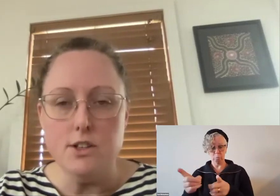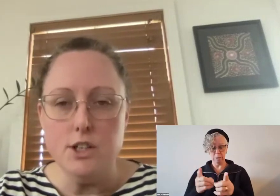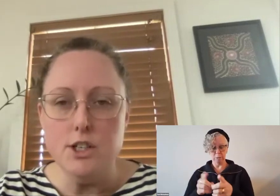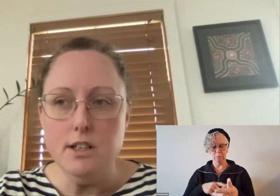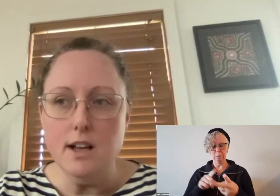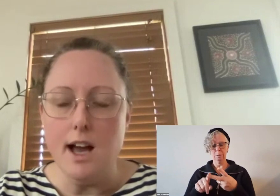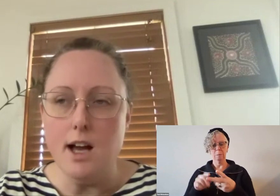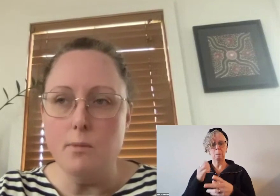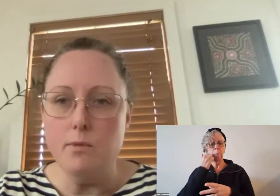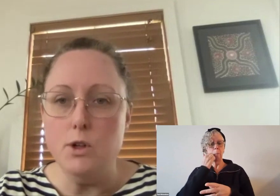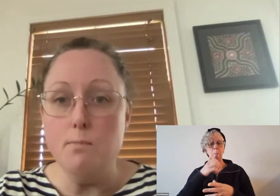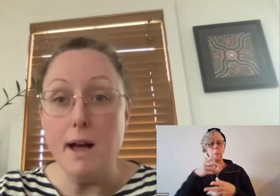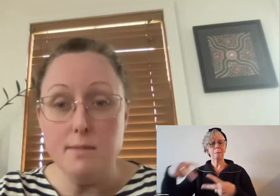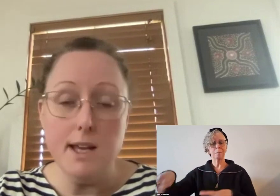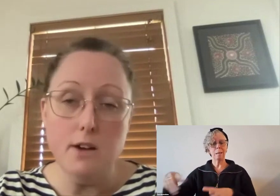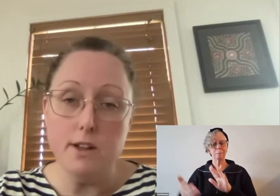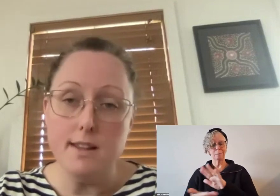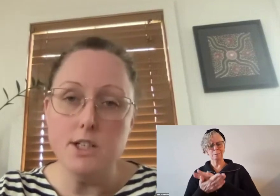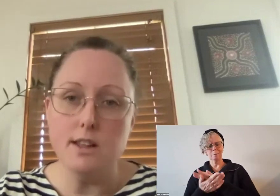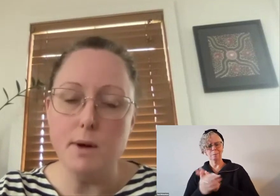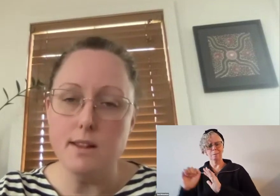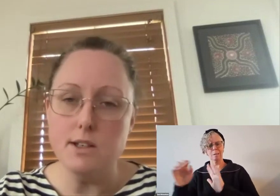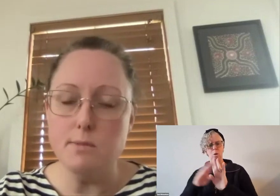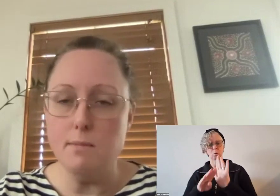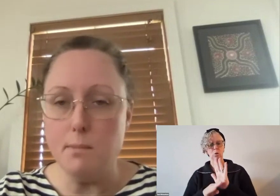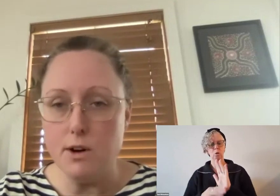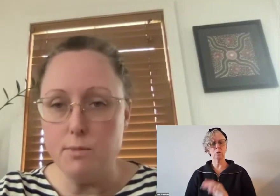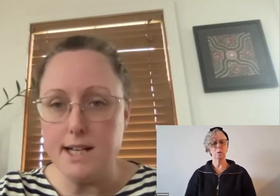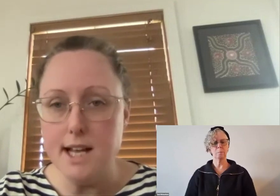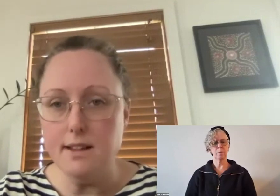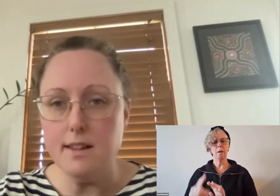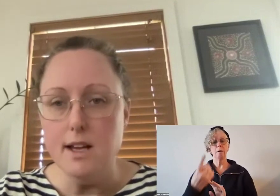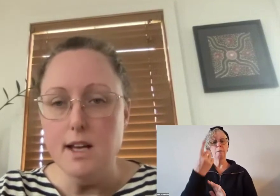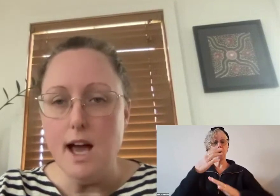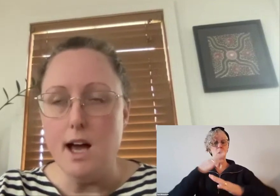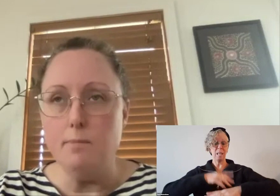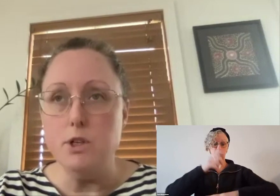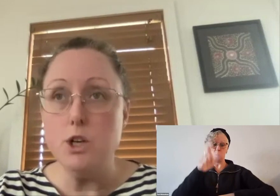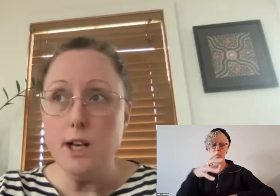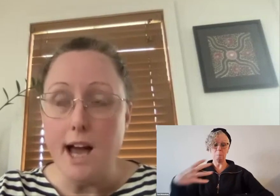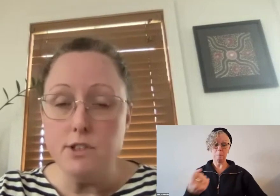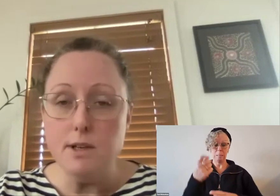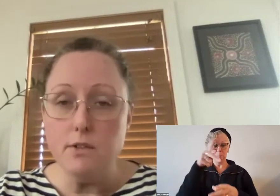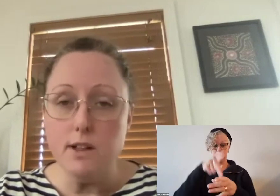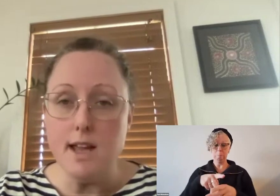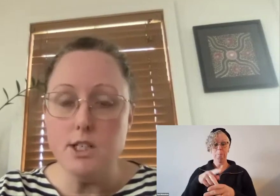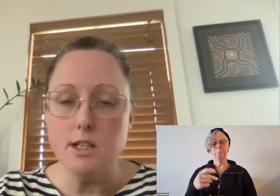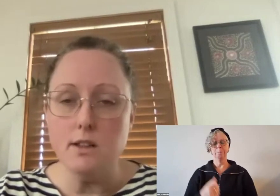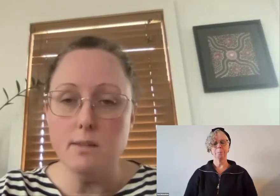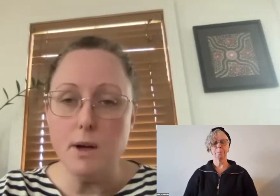You must be a First Nations person to be a member of BlakDance. You don't have to be a First Nations person